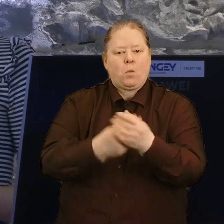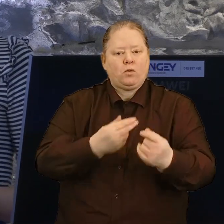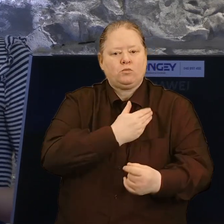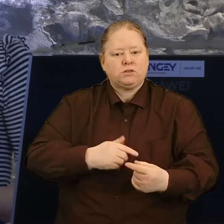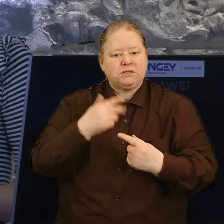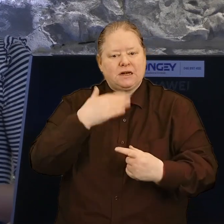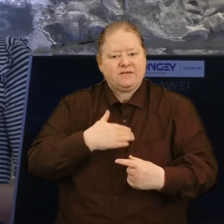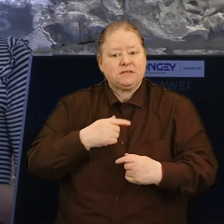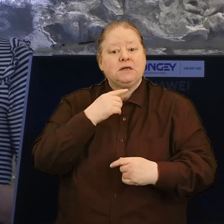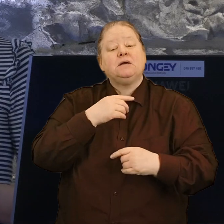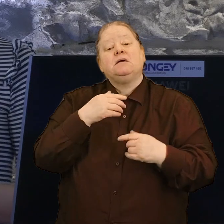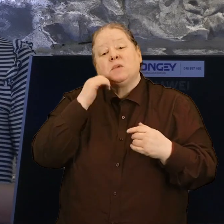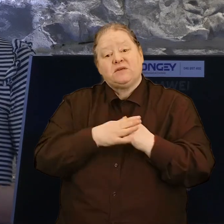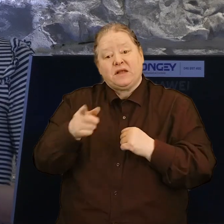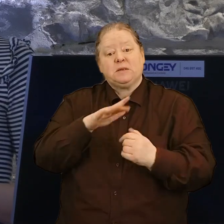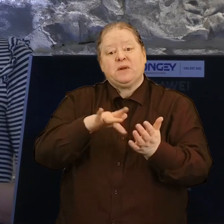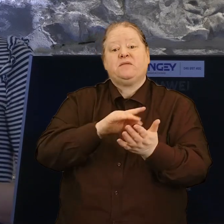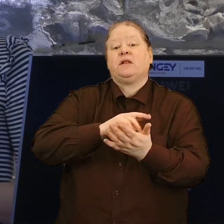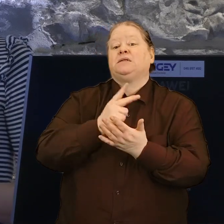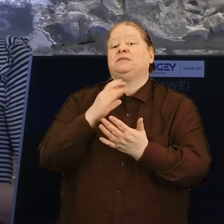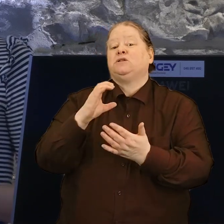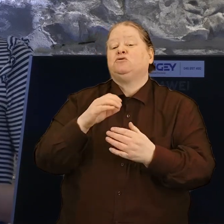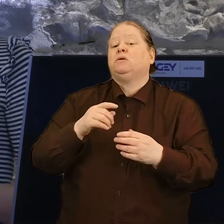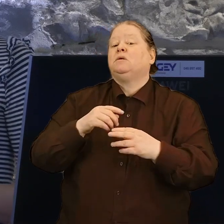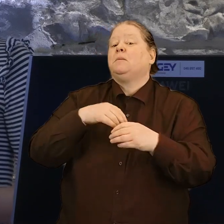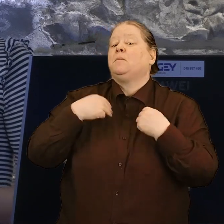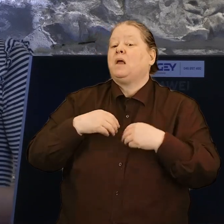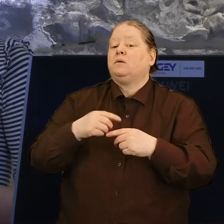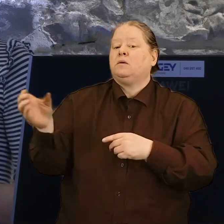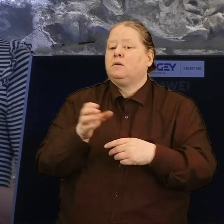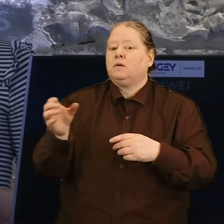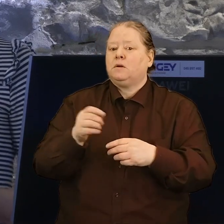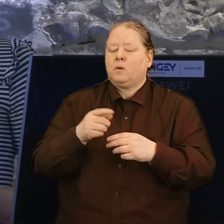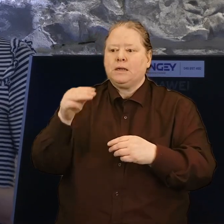As a result, by the middle of the nineteenth century, medical men were taking on an increasingly important role in civic life in Dublin.